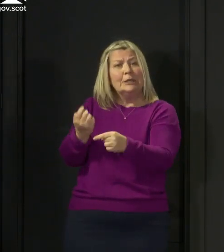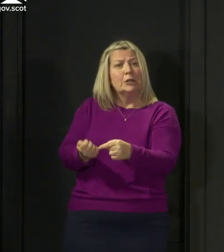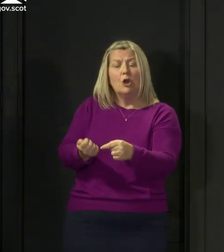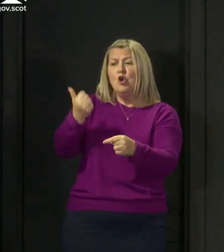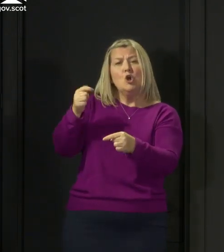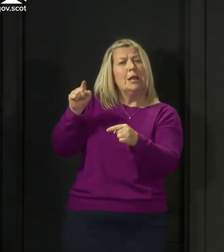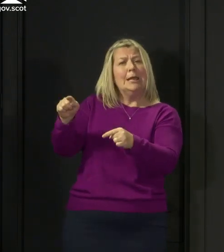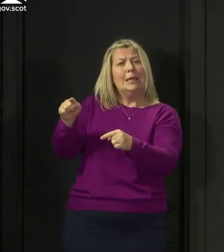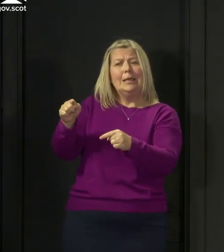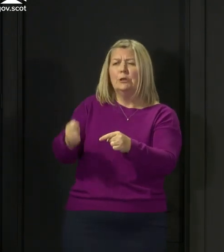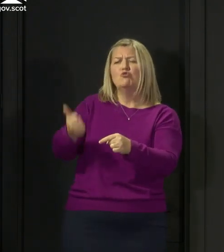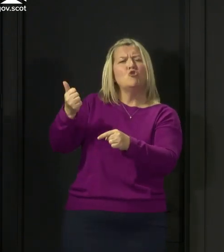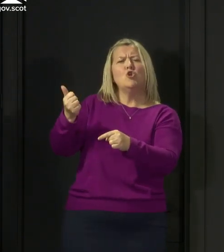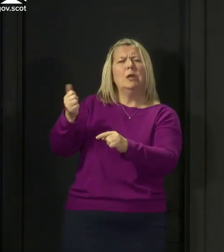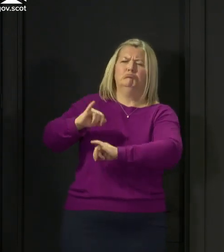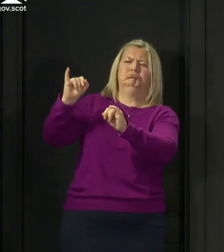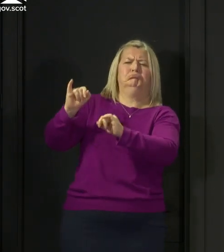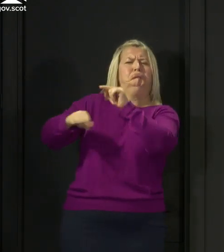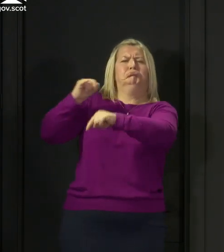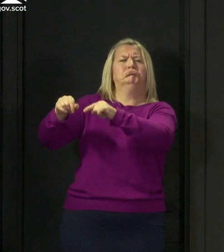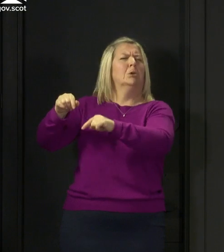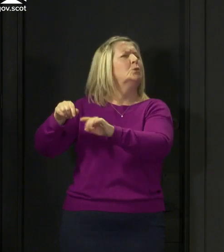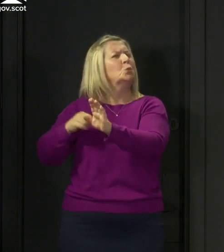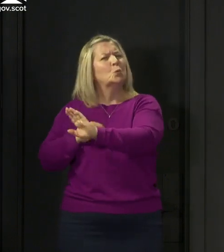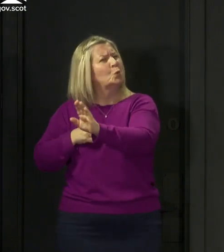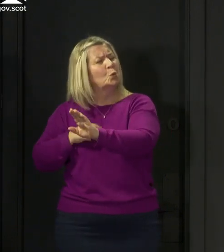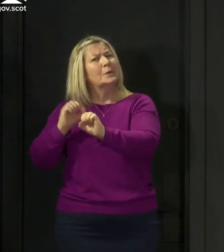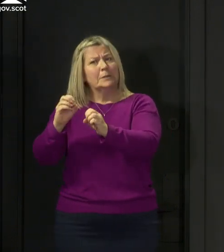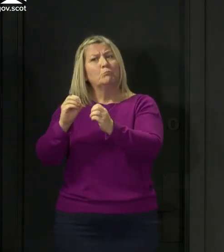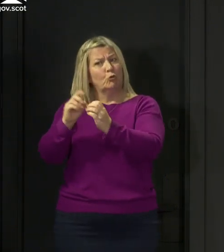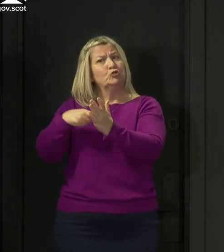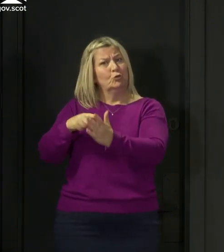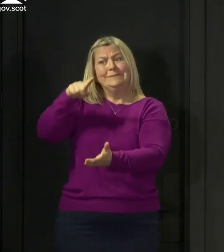for Boris Johnson to judge. But the actions he has announced in England I think right